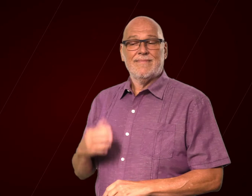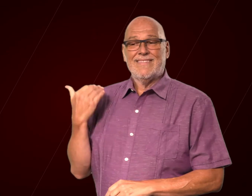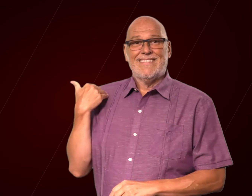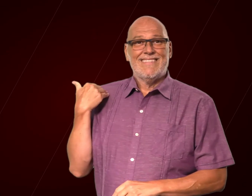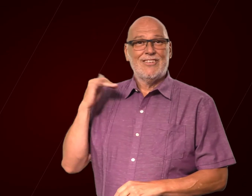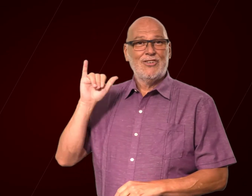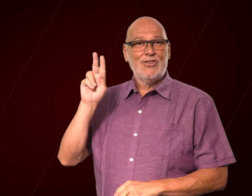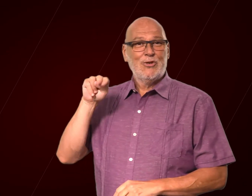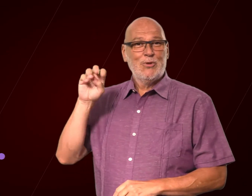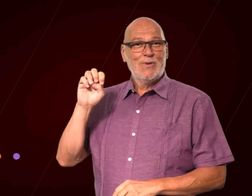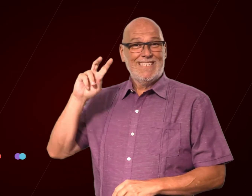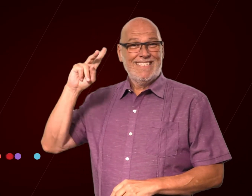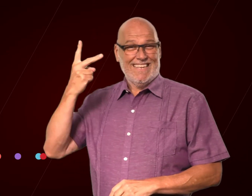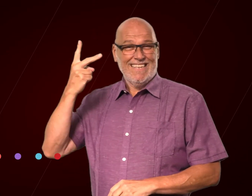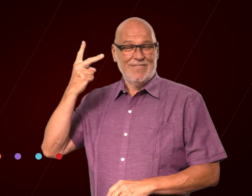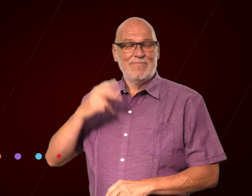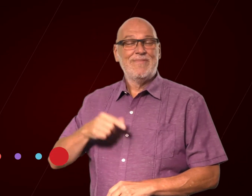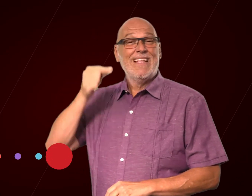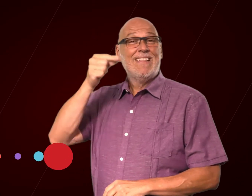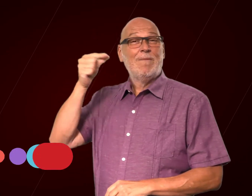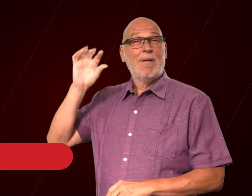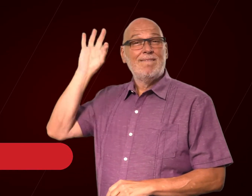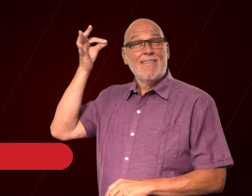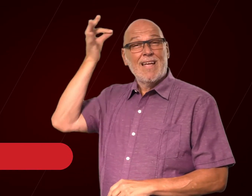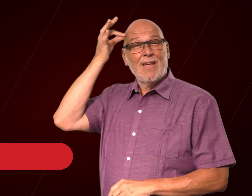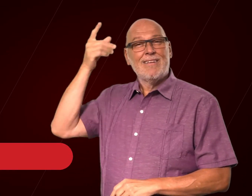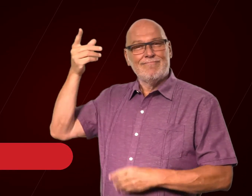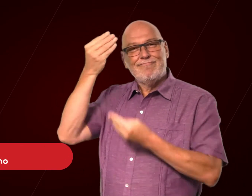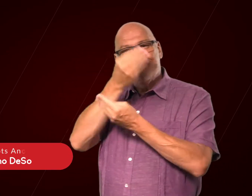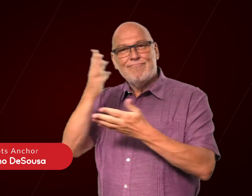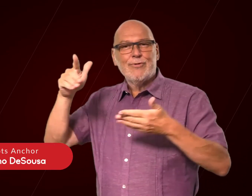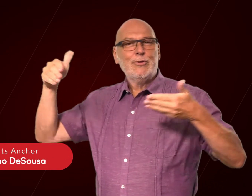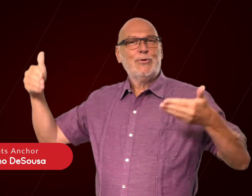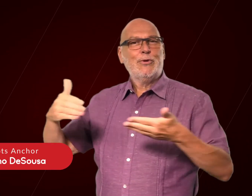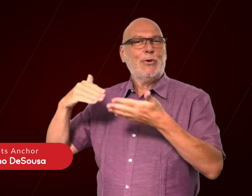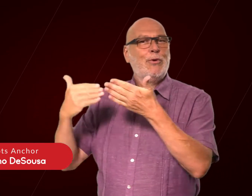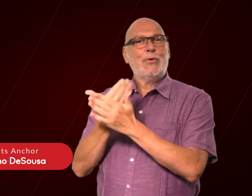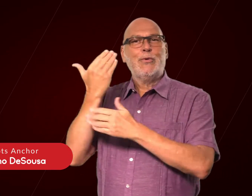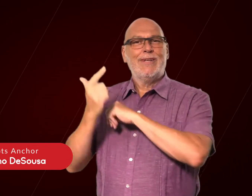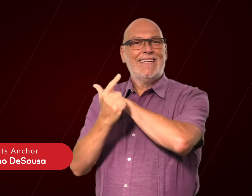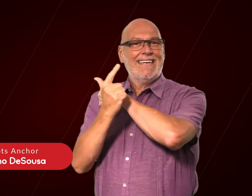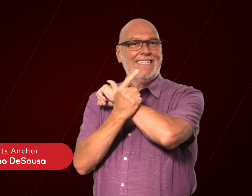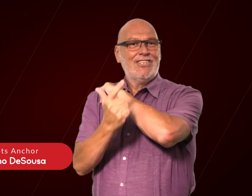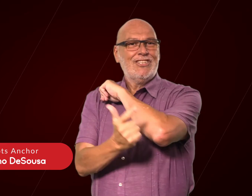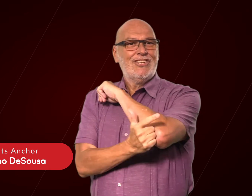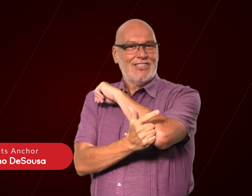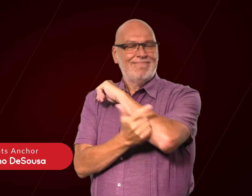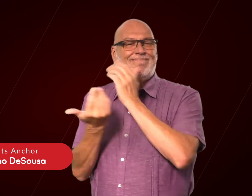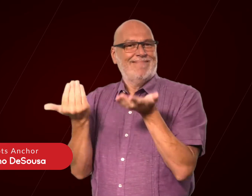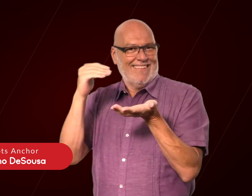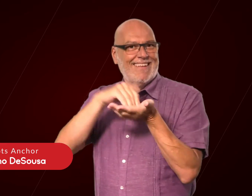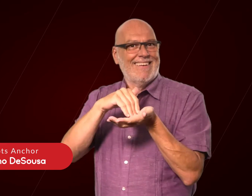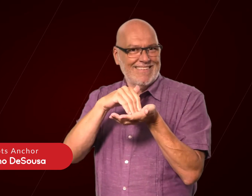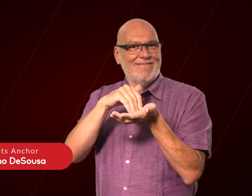[Anselmo]: On June 2nd, the federal government introduced legislation again